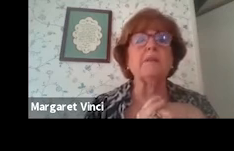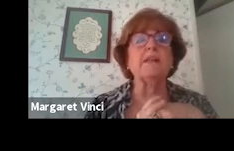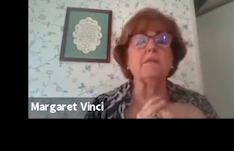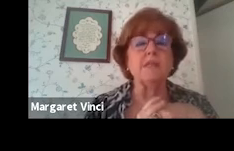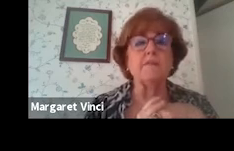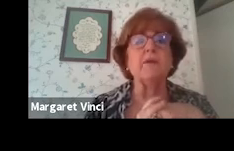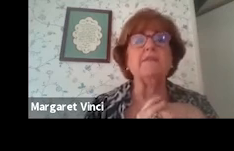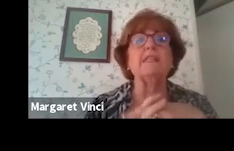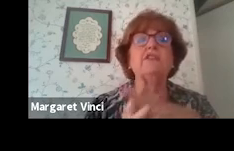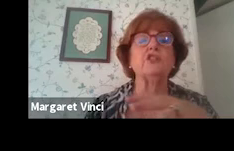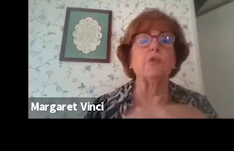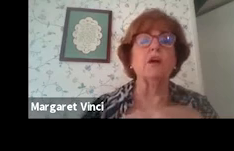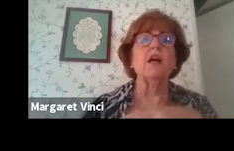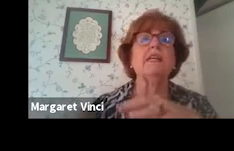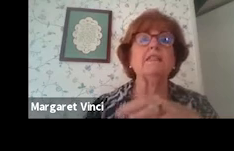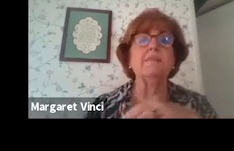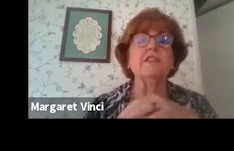Margaret Vinci: Where the plate boundary absolutely as out into the ocean.